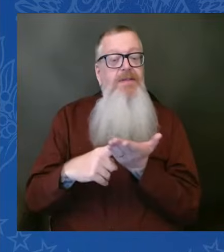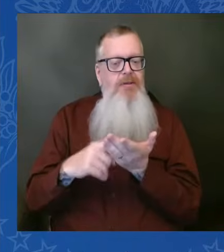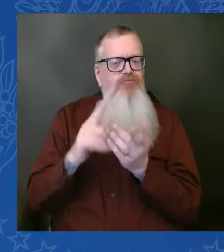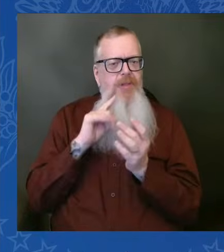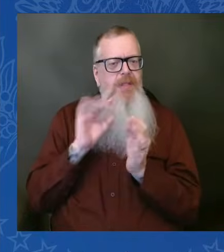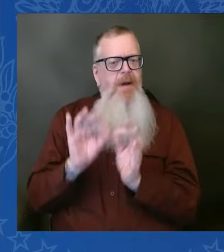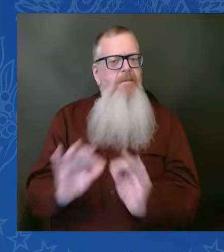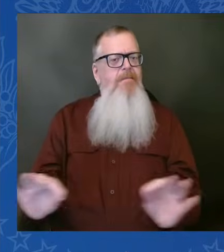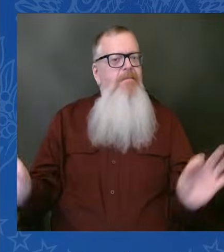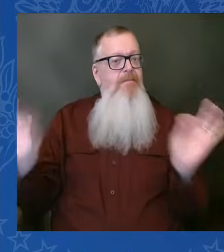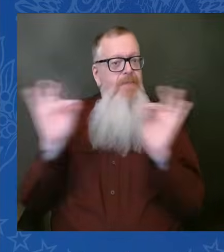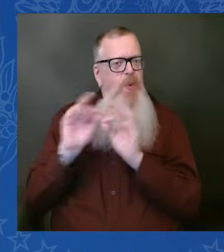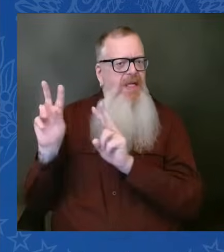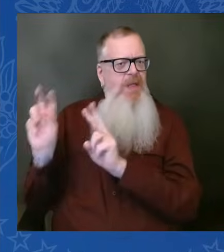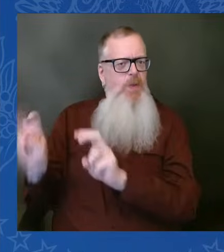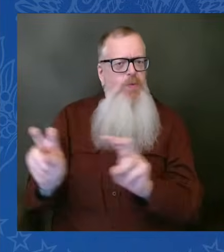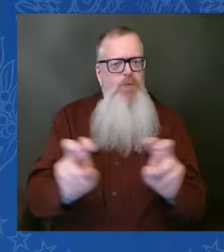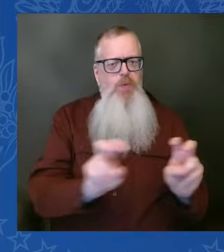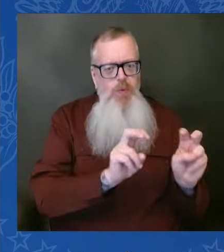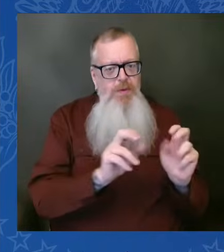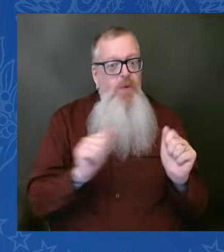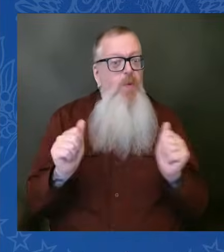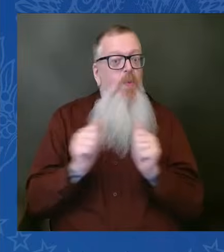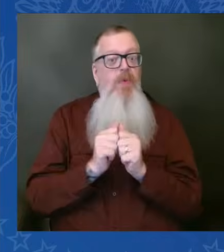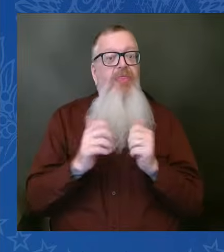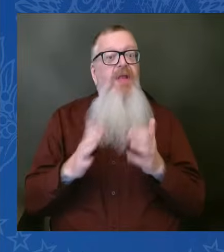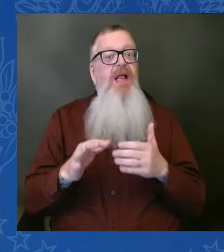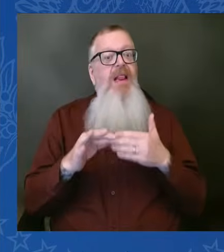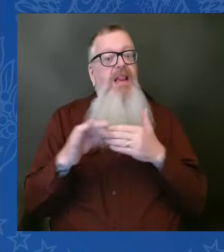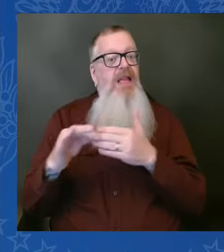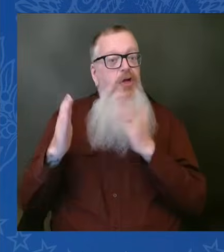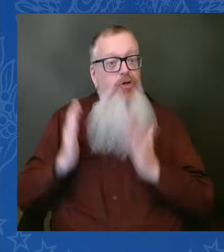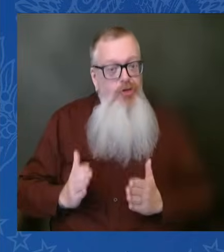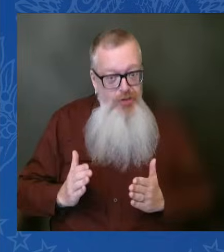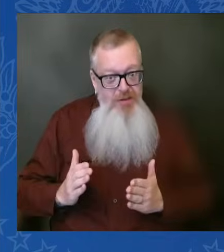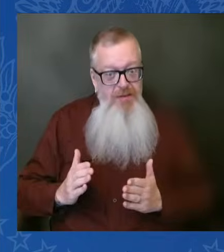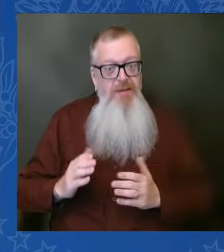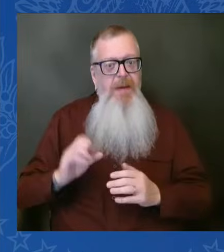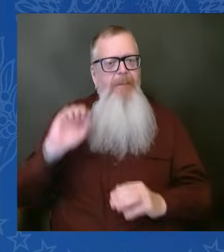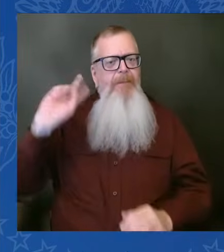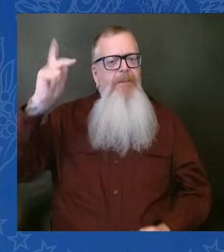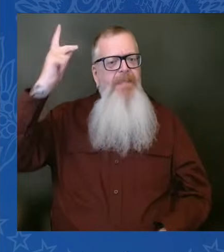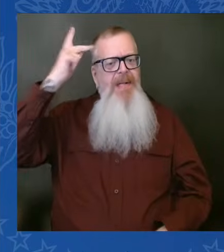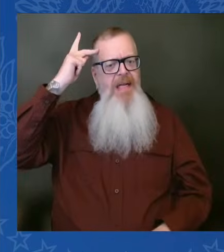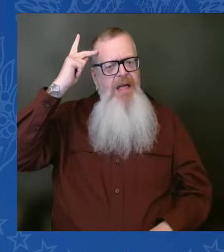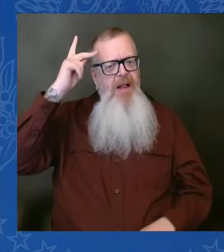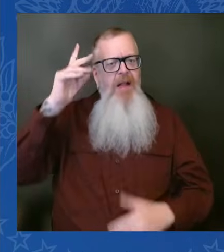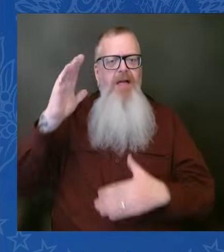from across the political spectrum. Today, President Biden will focus on one of those critical challenges,